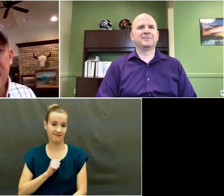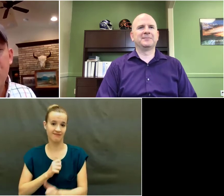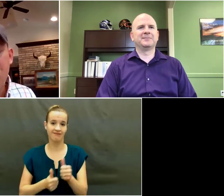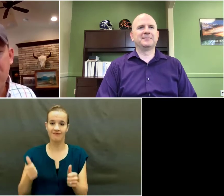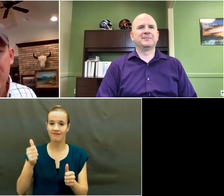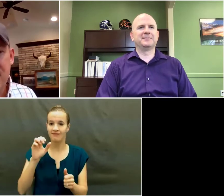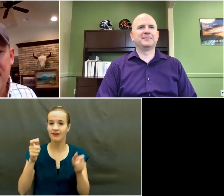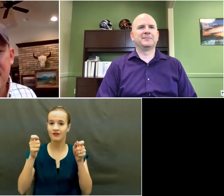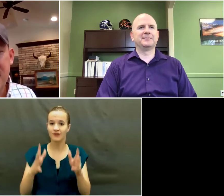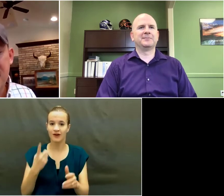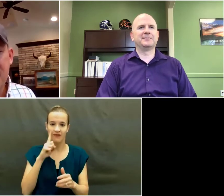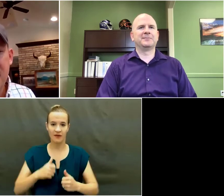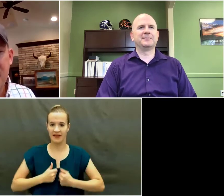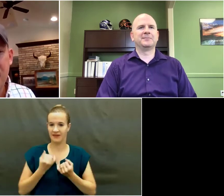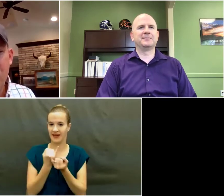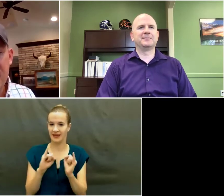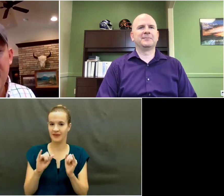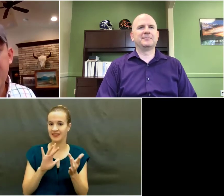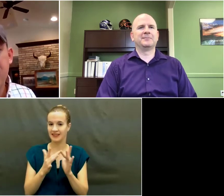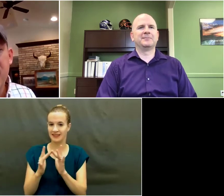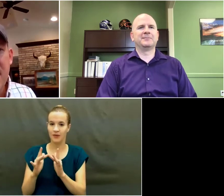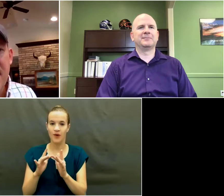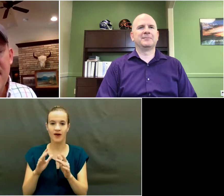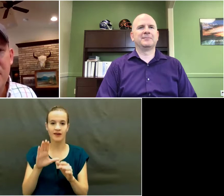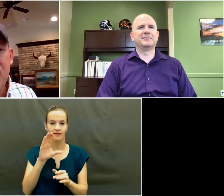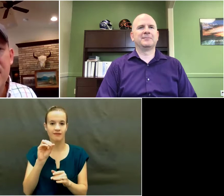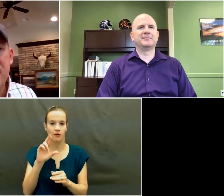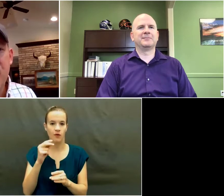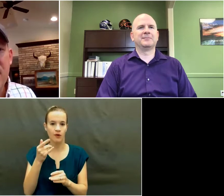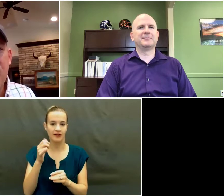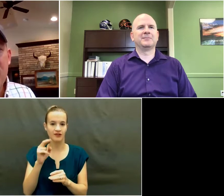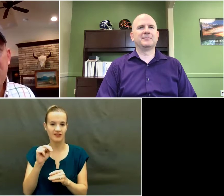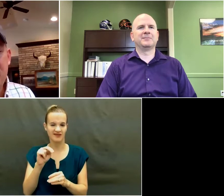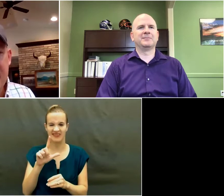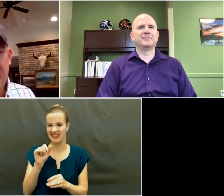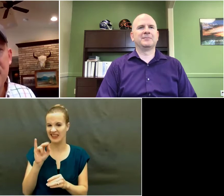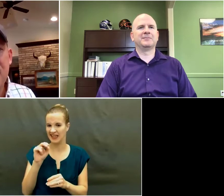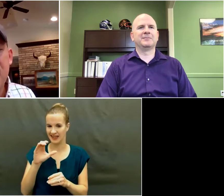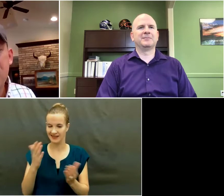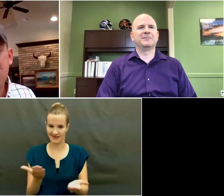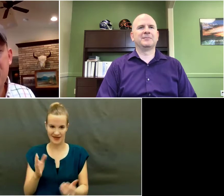Network Corporation in Boise, Idaho. And I'm joined this morning by Steven Snow, who's the